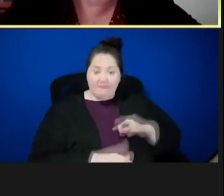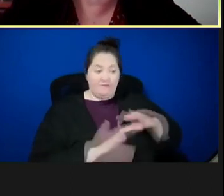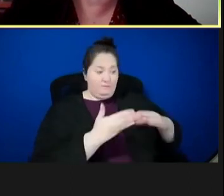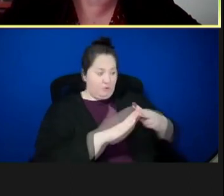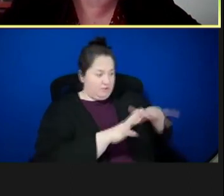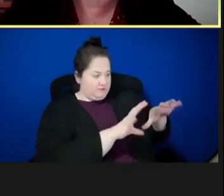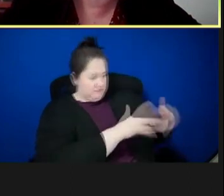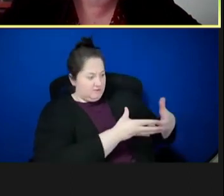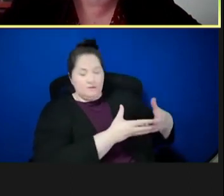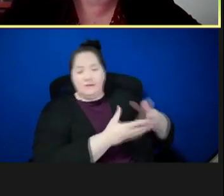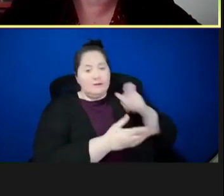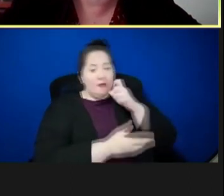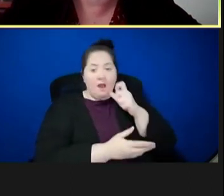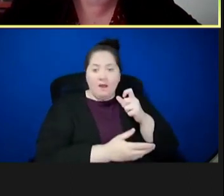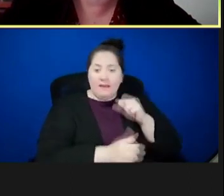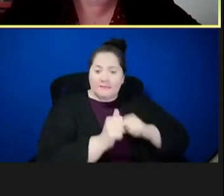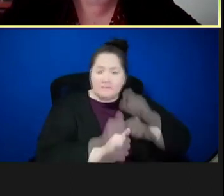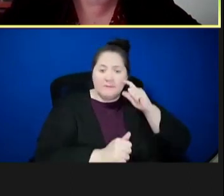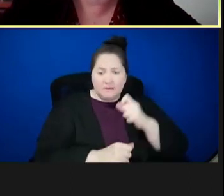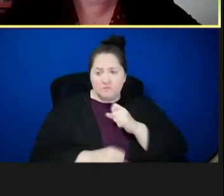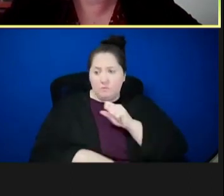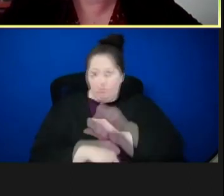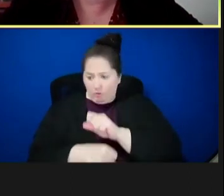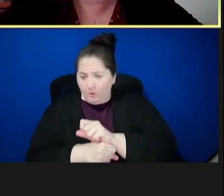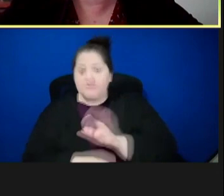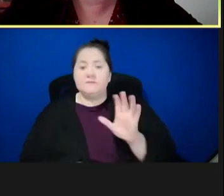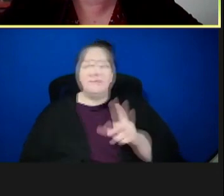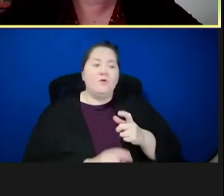long-term care. They're hesitant because they're coming from communities that are